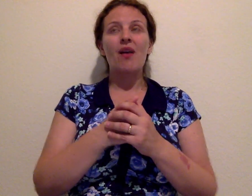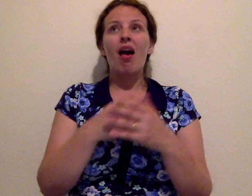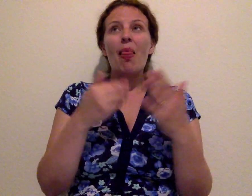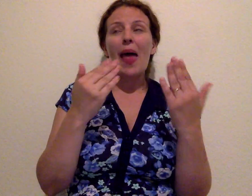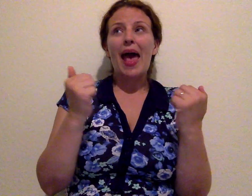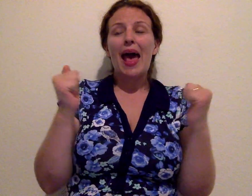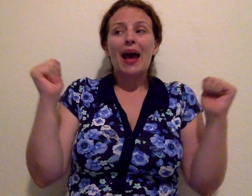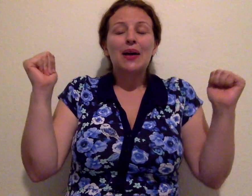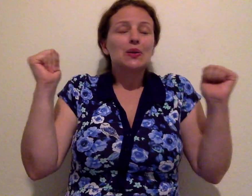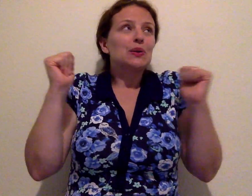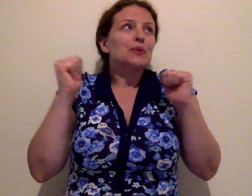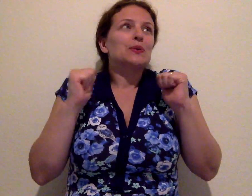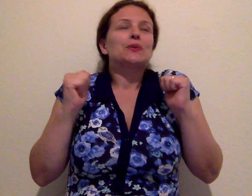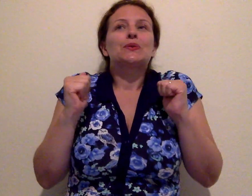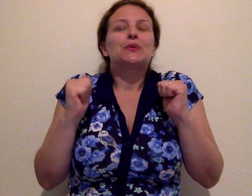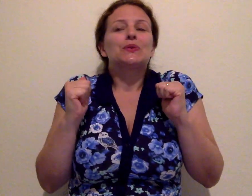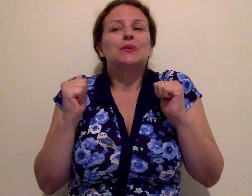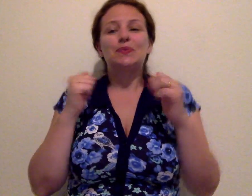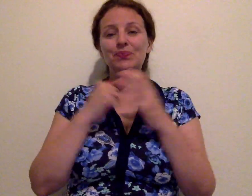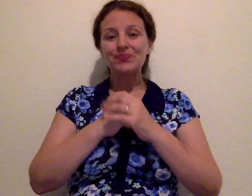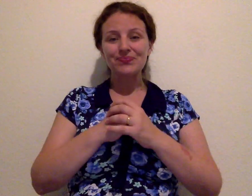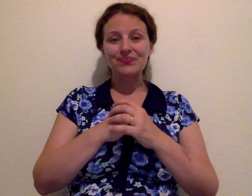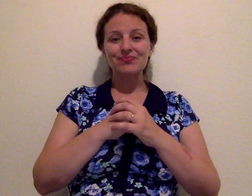The air was cold